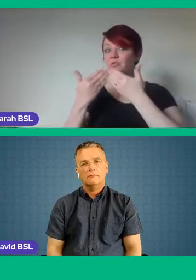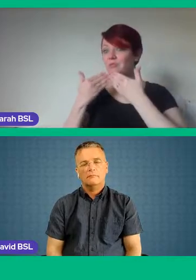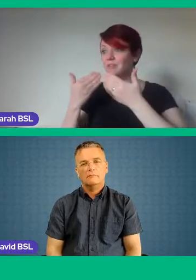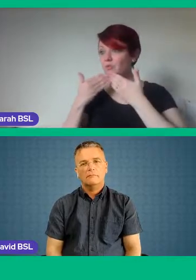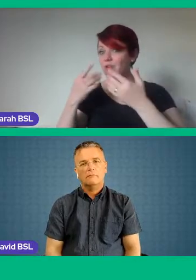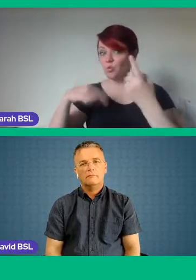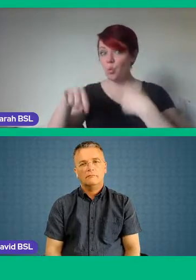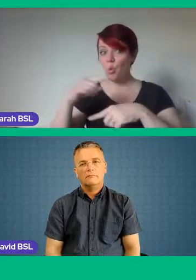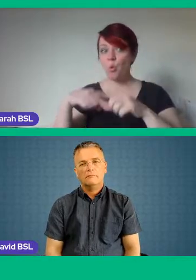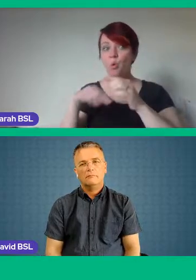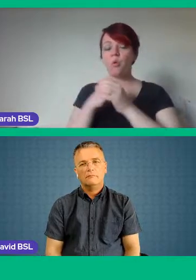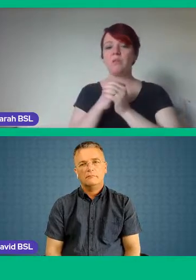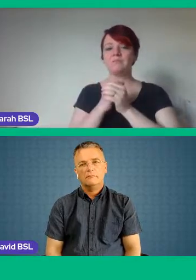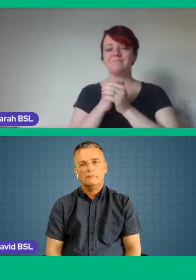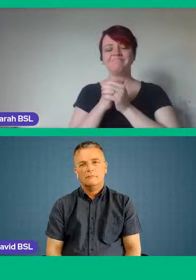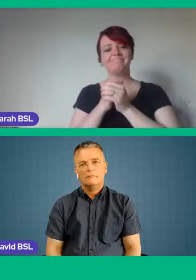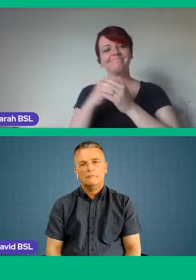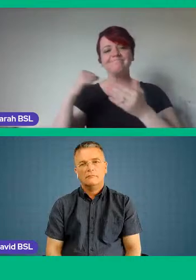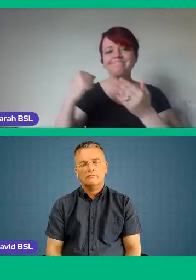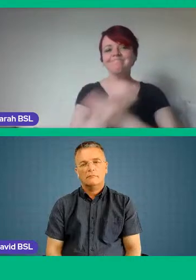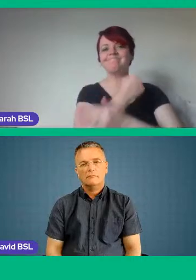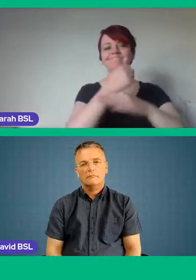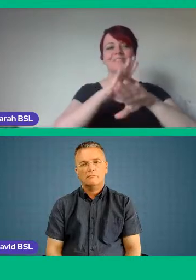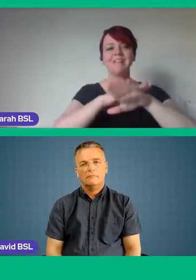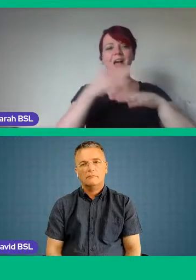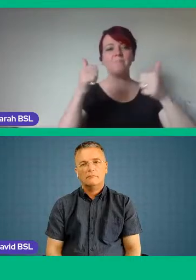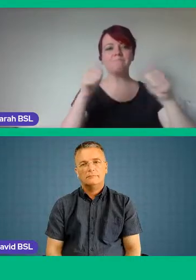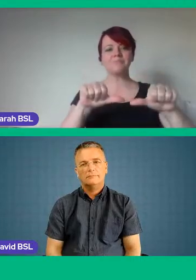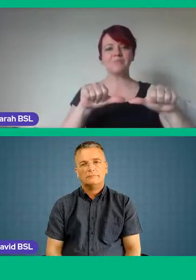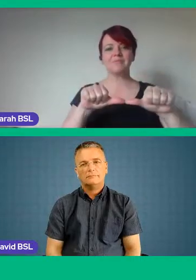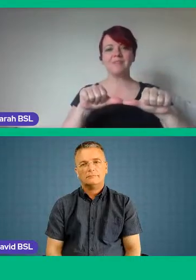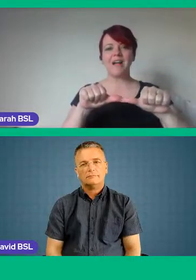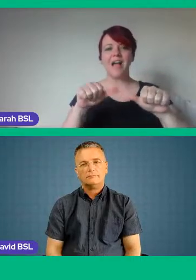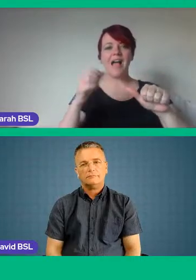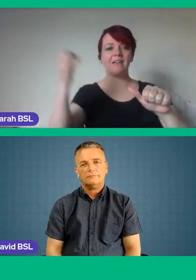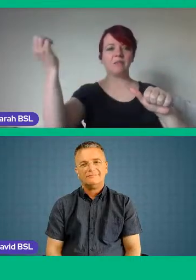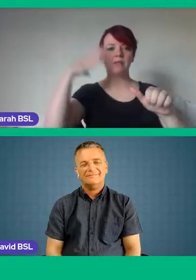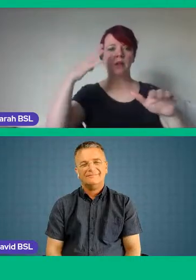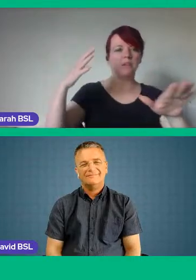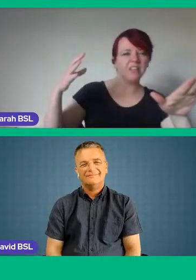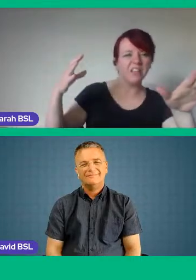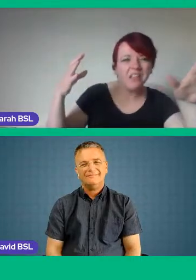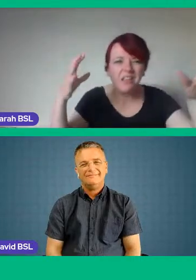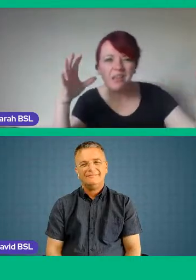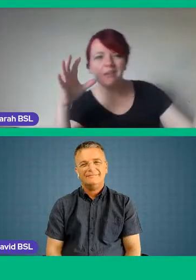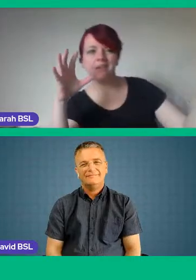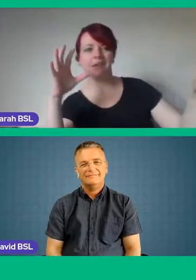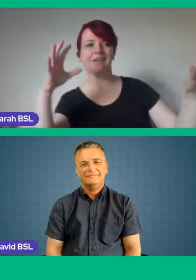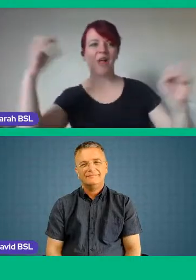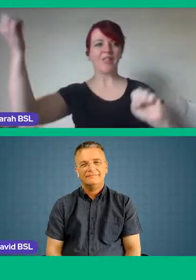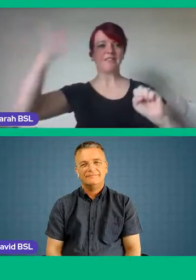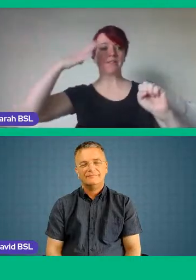Thank you, and thank you to Lloyd and Penny for your thoughts on that question. Unfortunately, we're out of time.